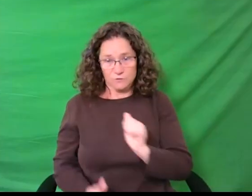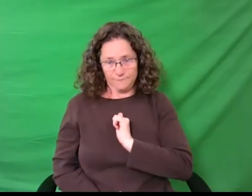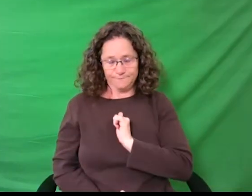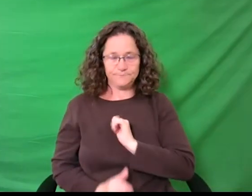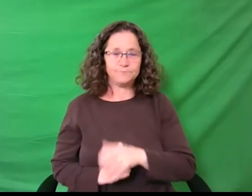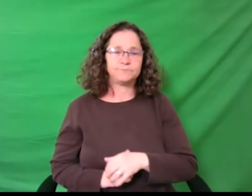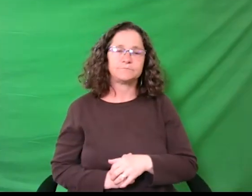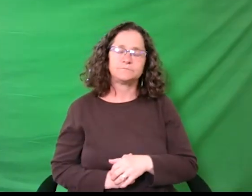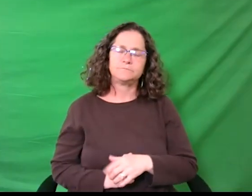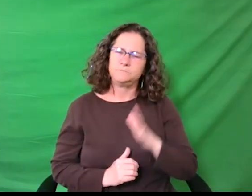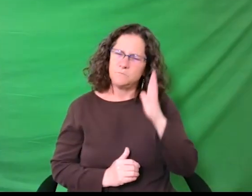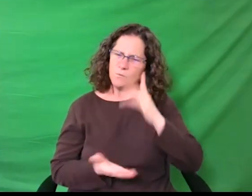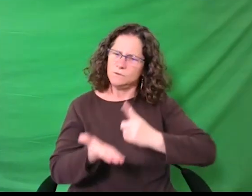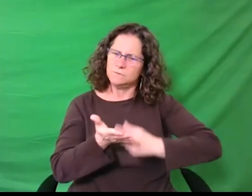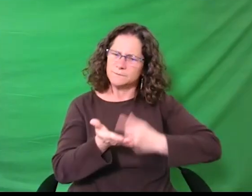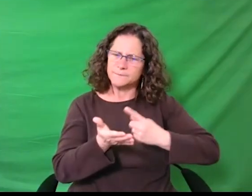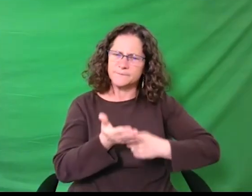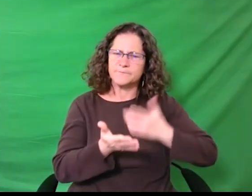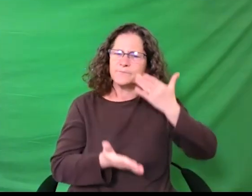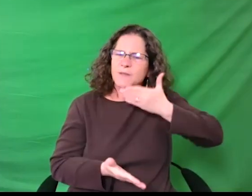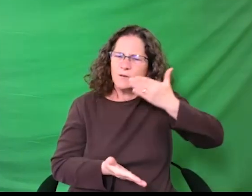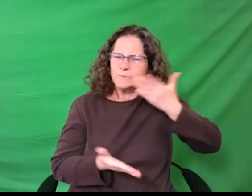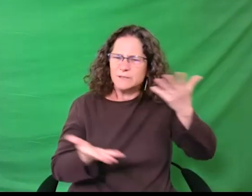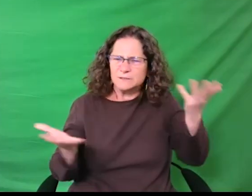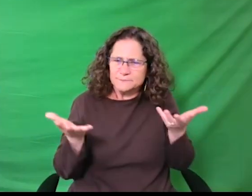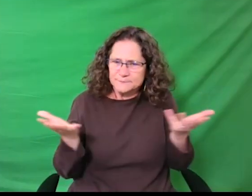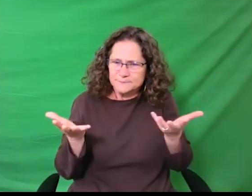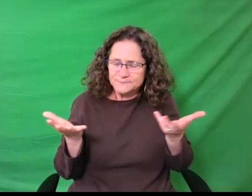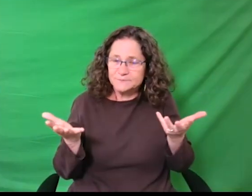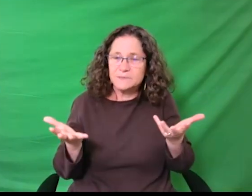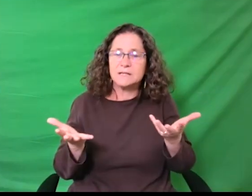about what the system is and the background of the system.